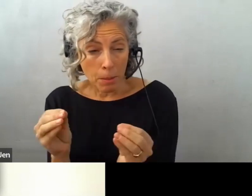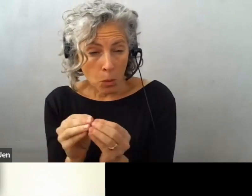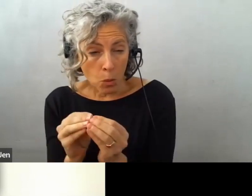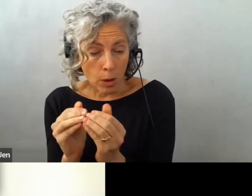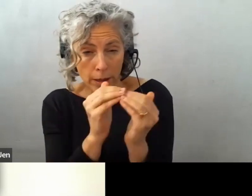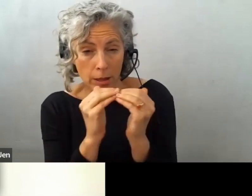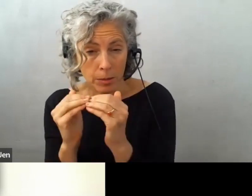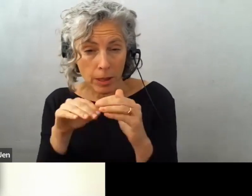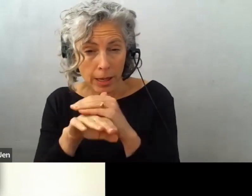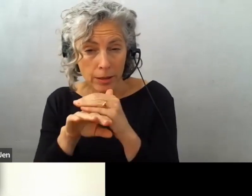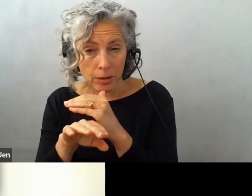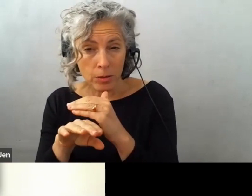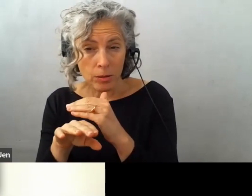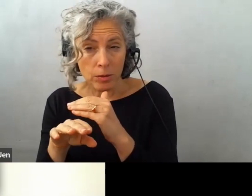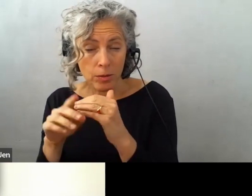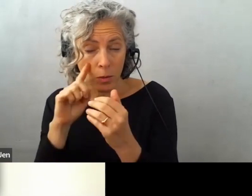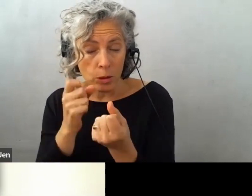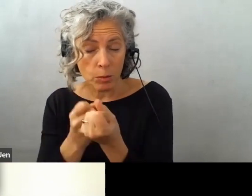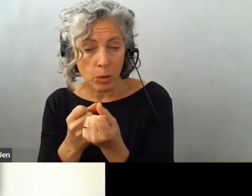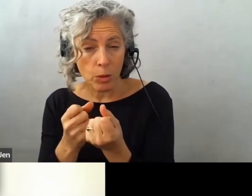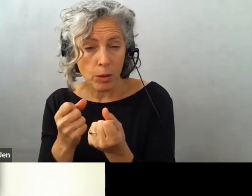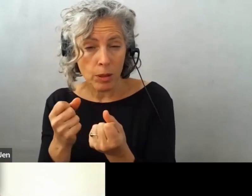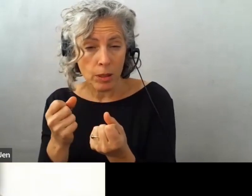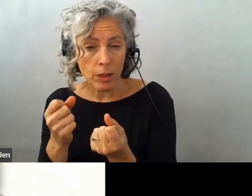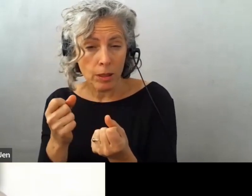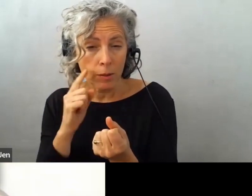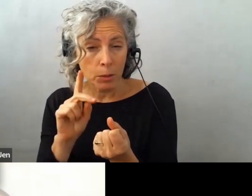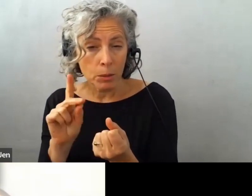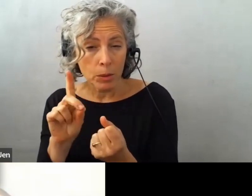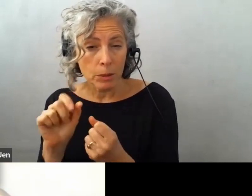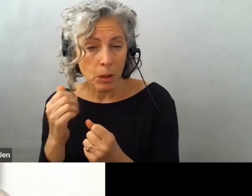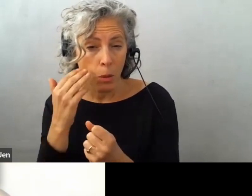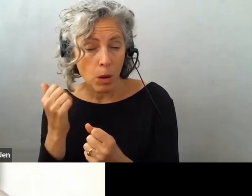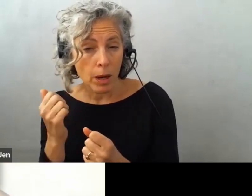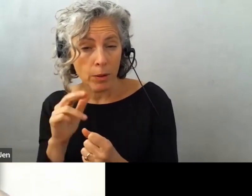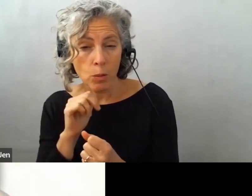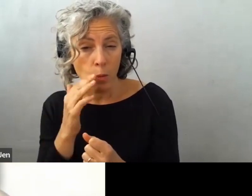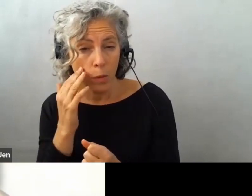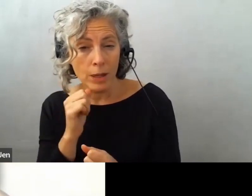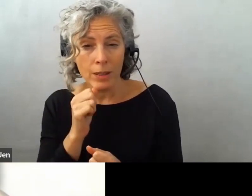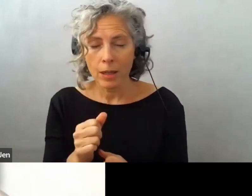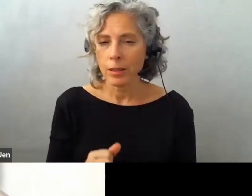access to supports for people with disability? Why or why not? Finn Gardiner: Man? That's a